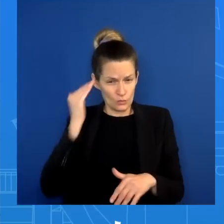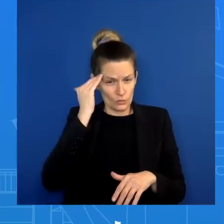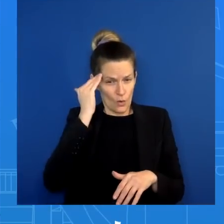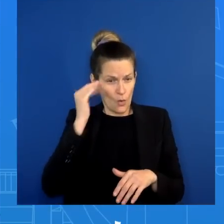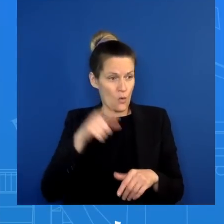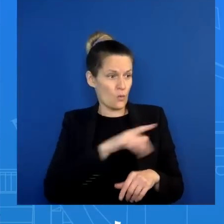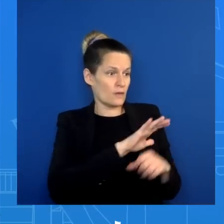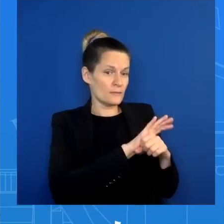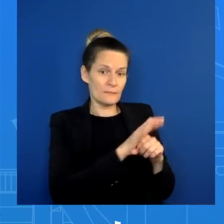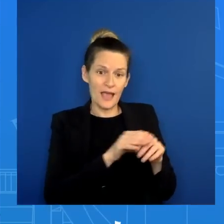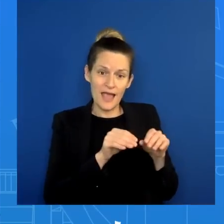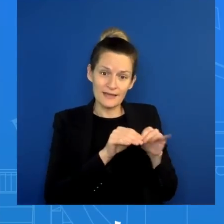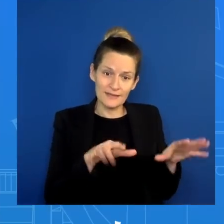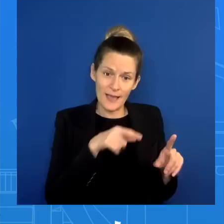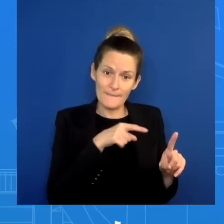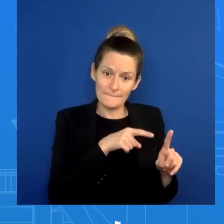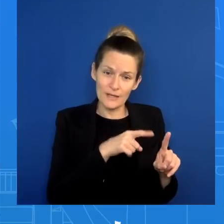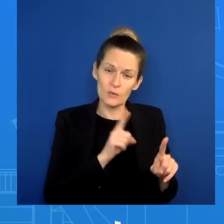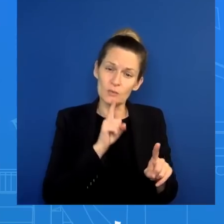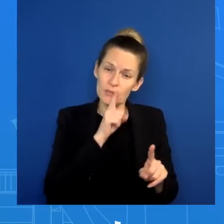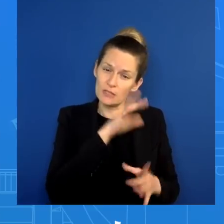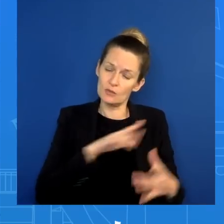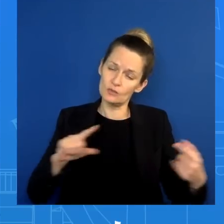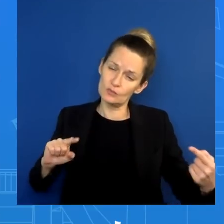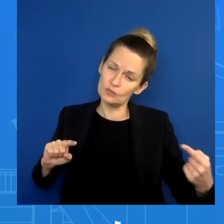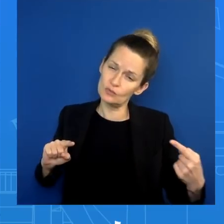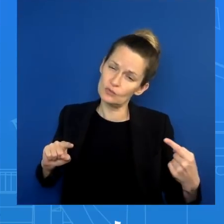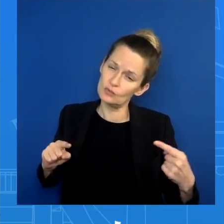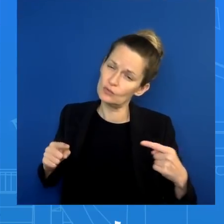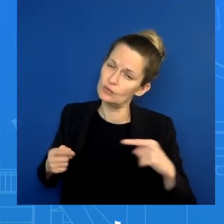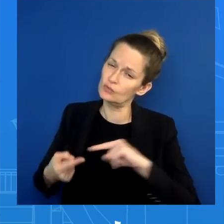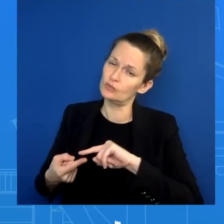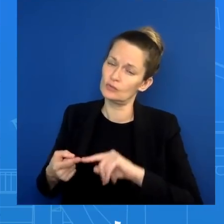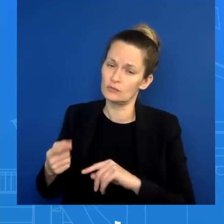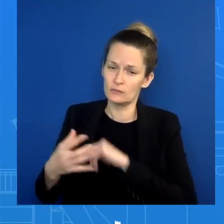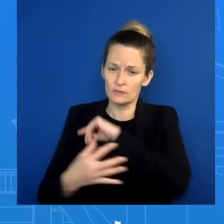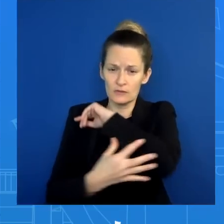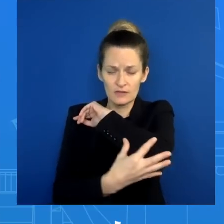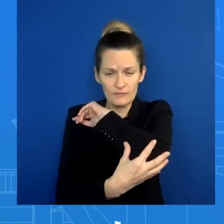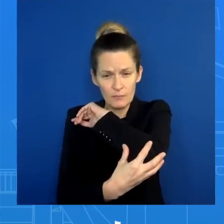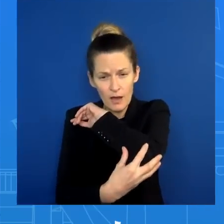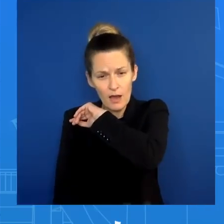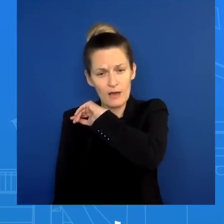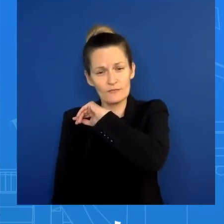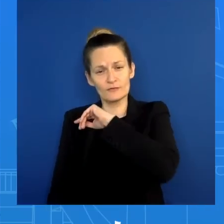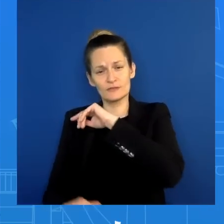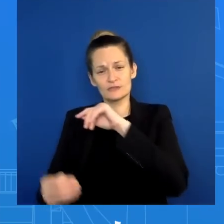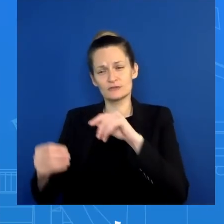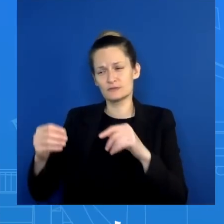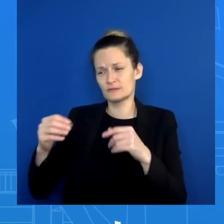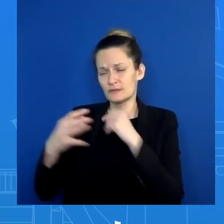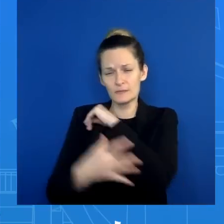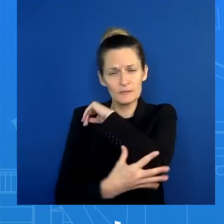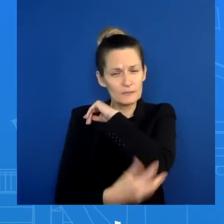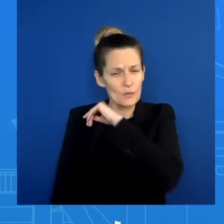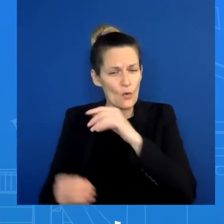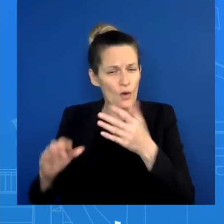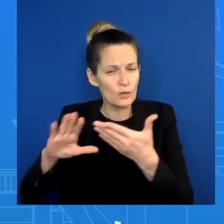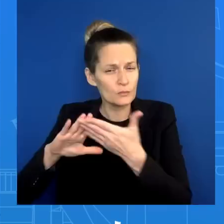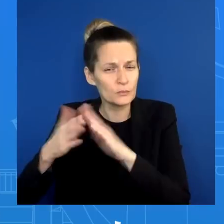low income communities, what was happened, what the pandemic has done with the economy. That's why the president has done all the work